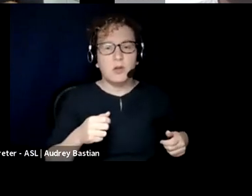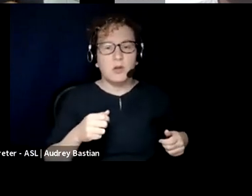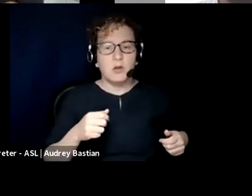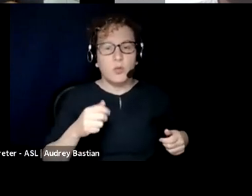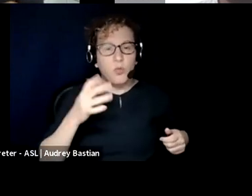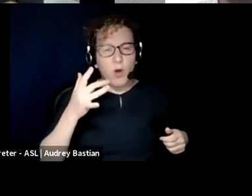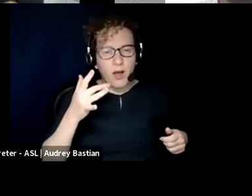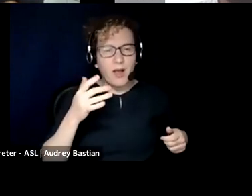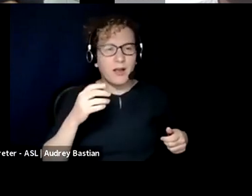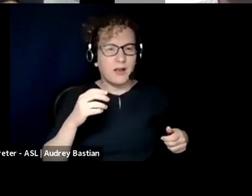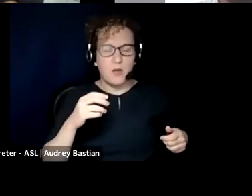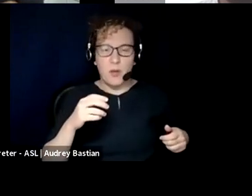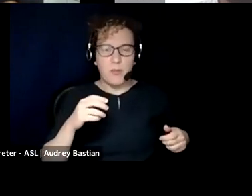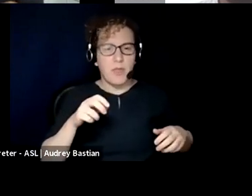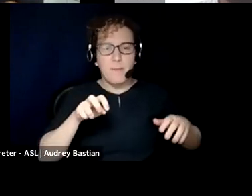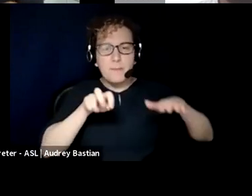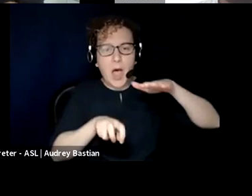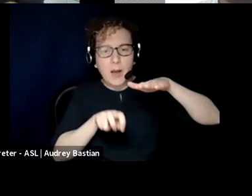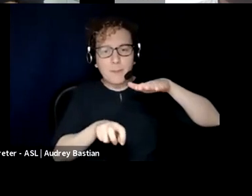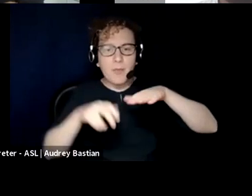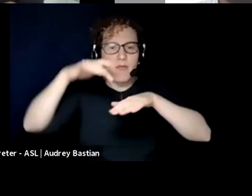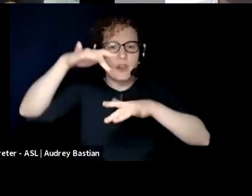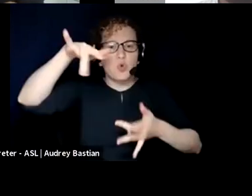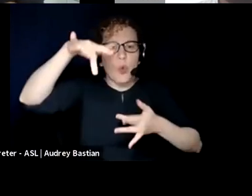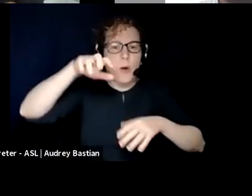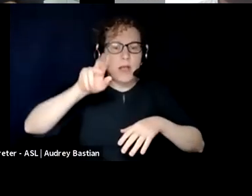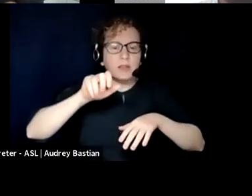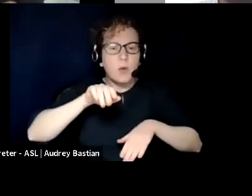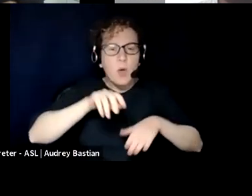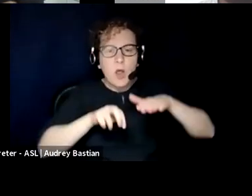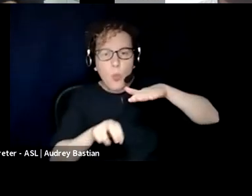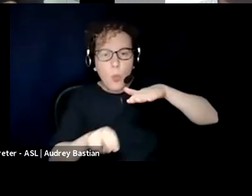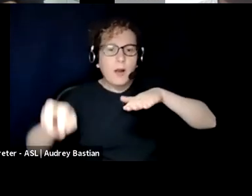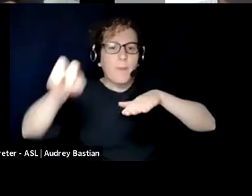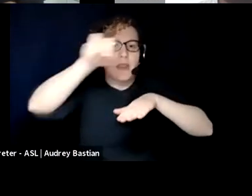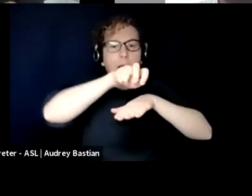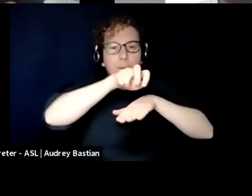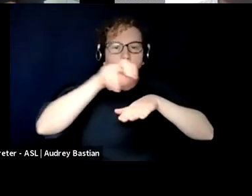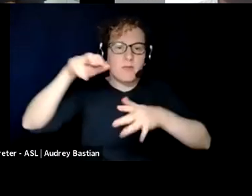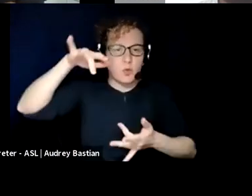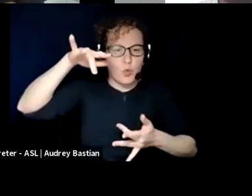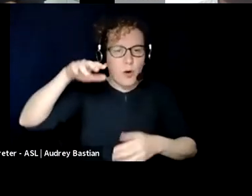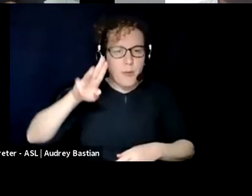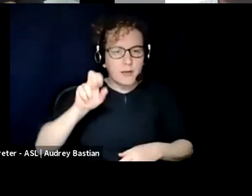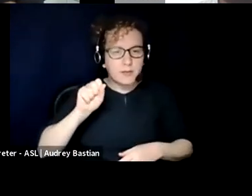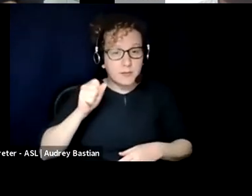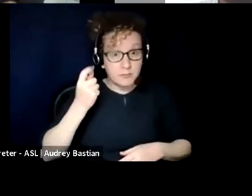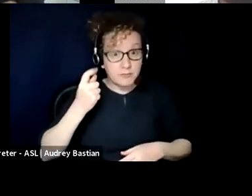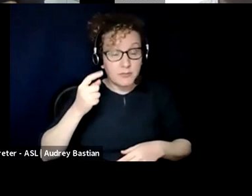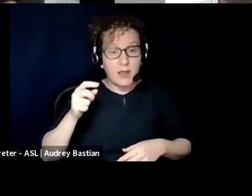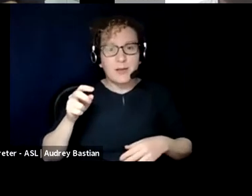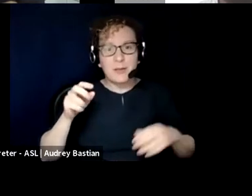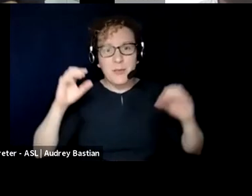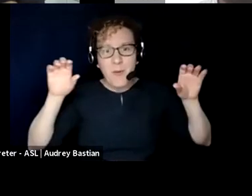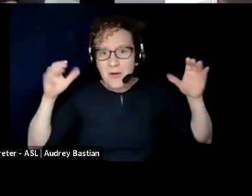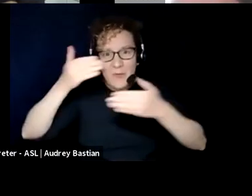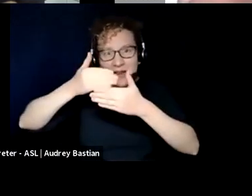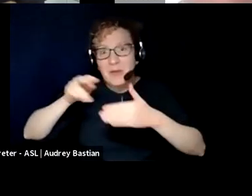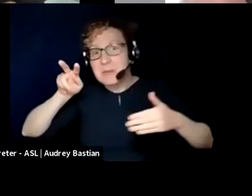the two bus to sort of see the city with my friends like we were doing. And when I got